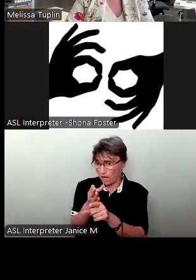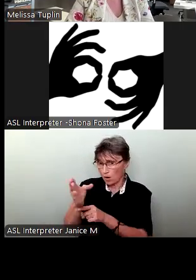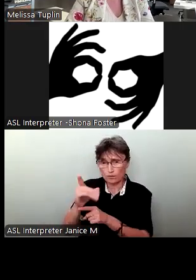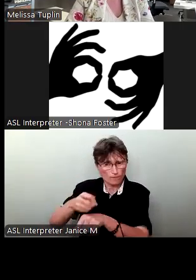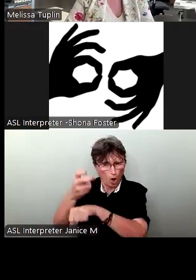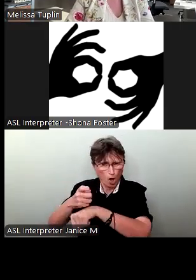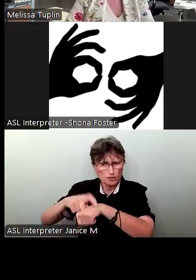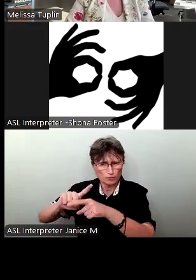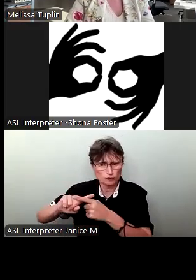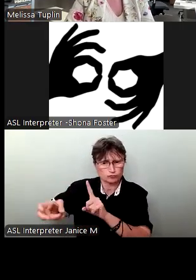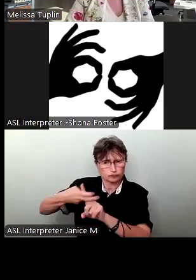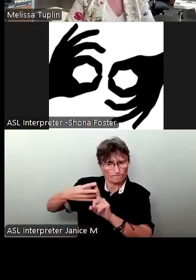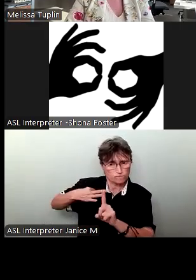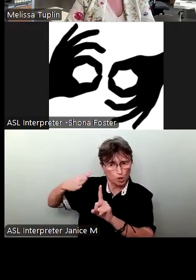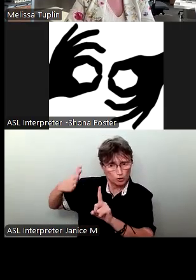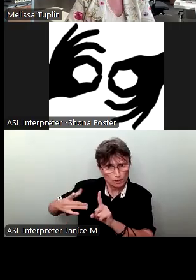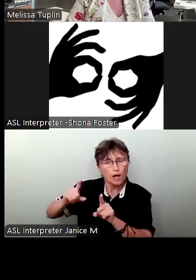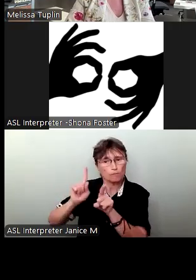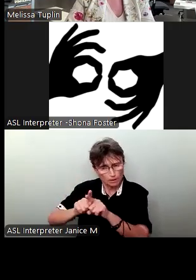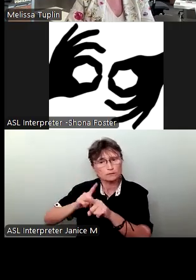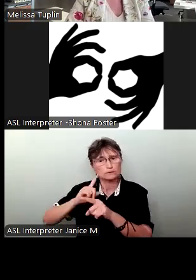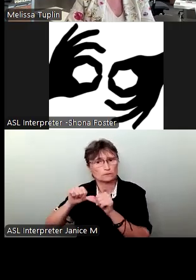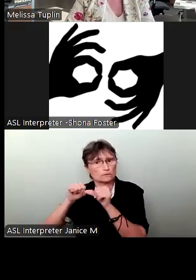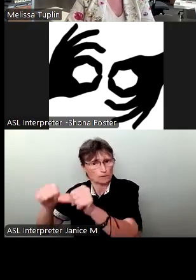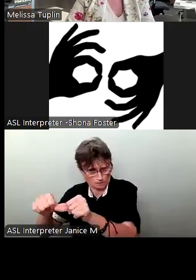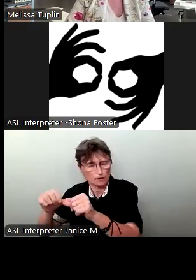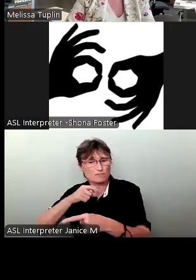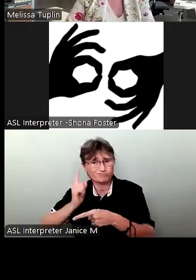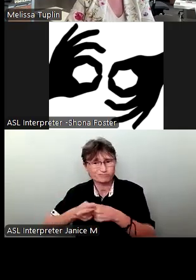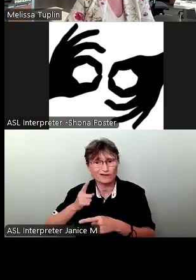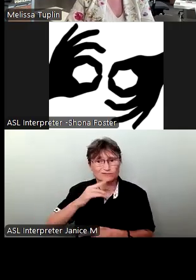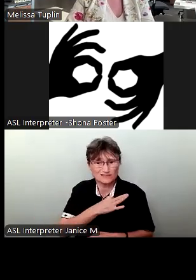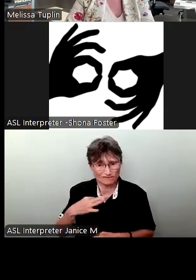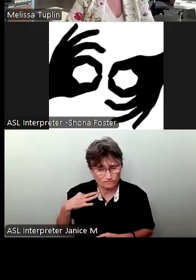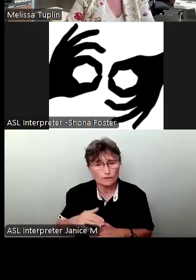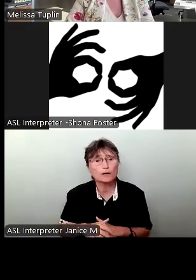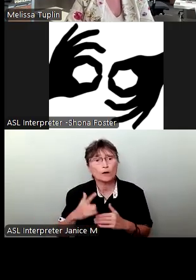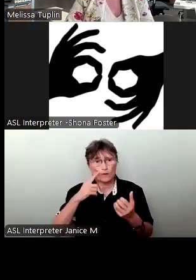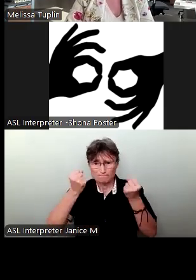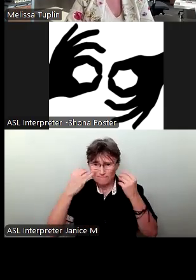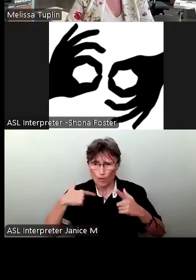and staff. We heard that growing awareness and focus on reconciliation, equity, diversity,